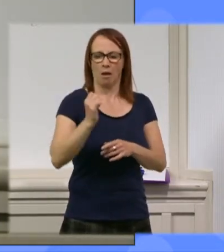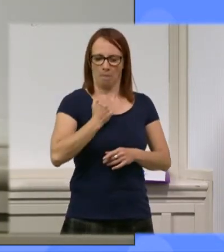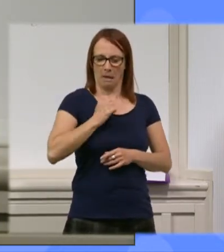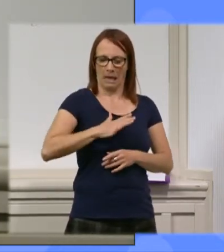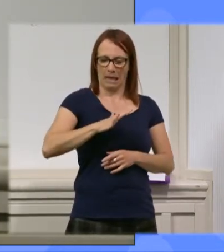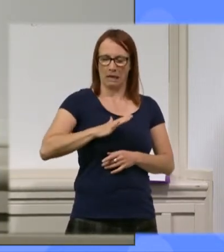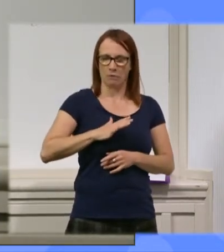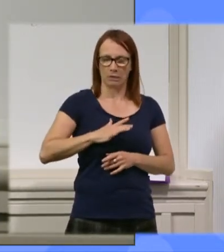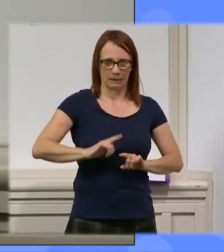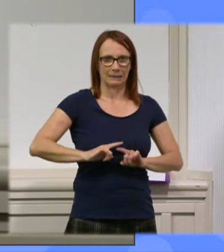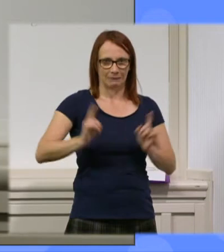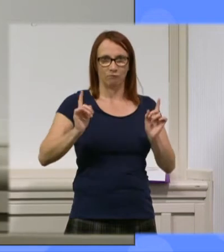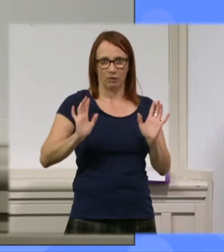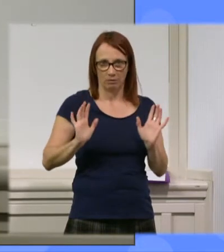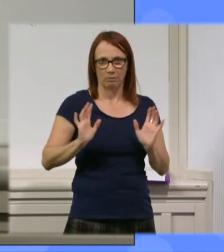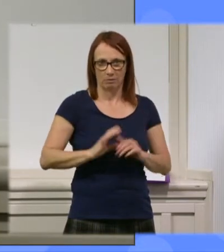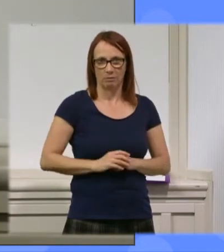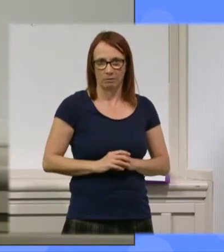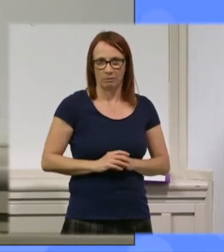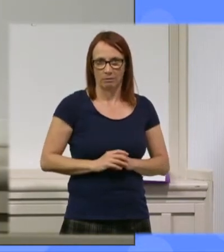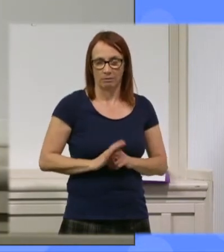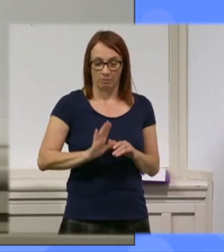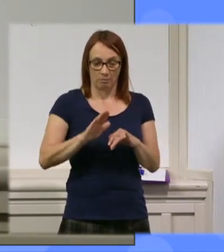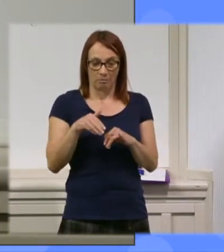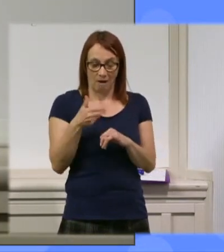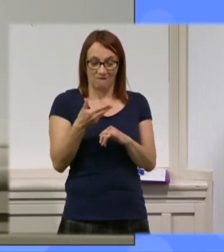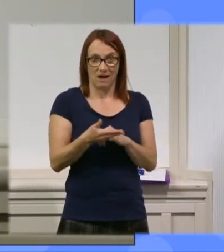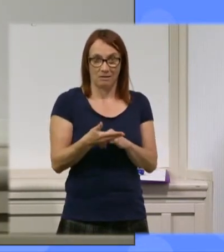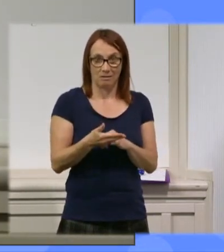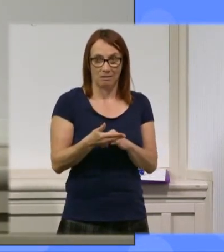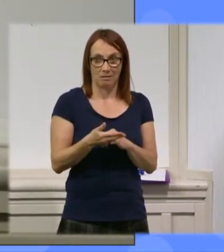you'll feel differently about it and the final kind of plank of the changes that